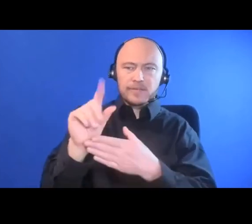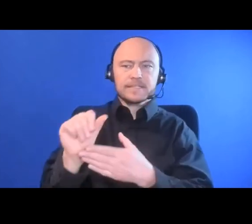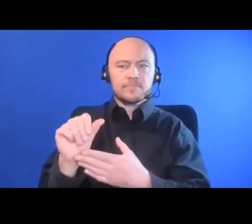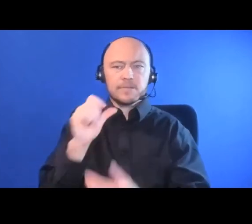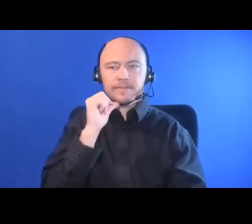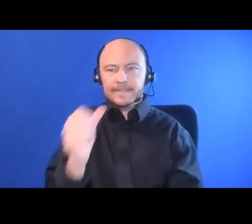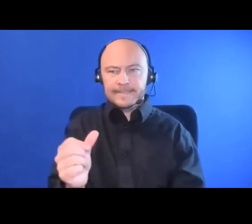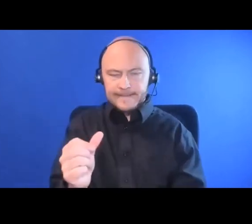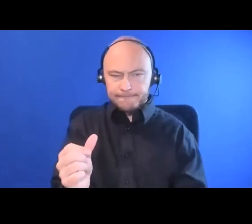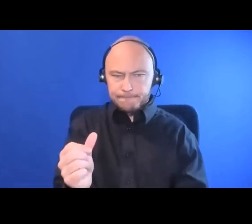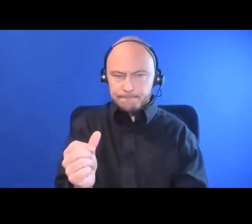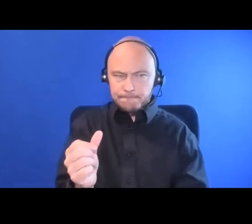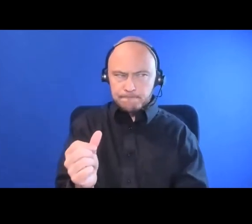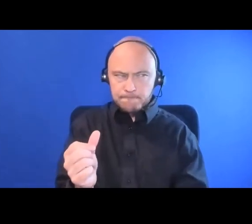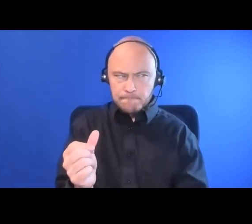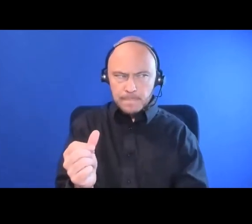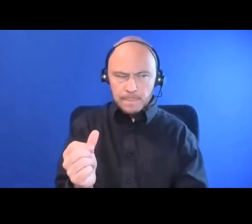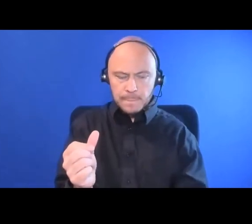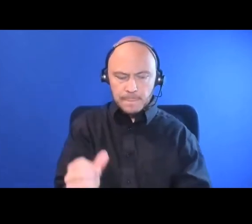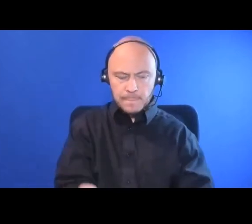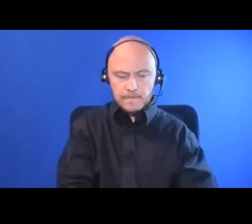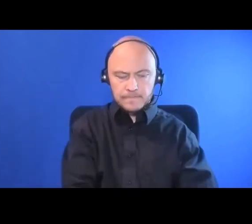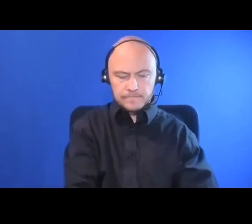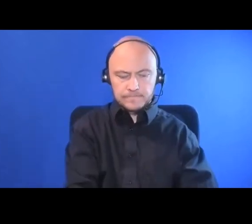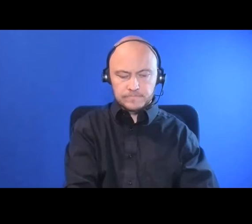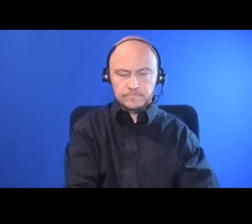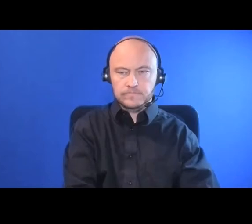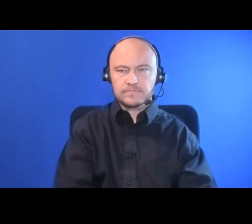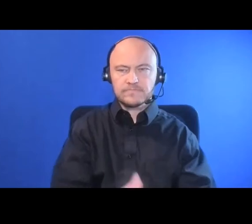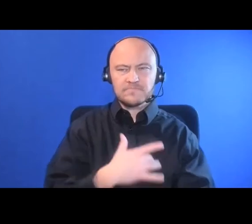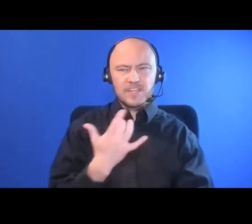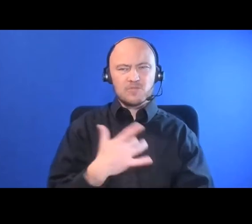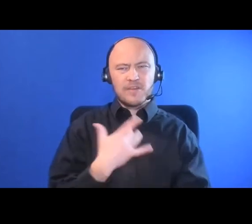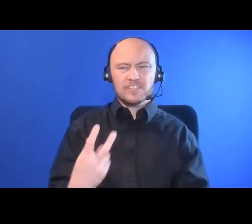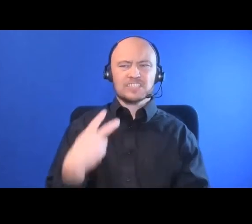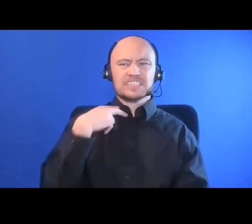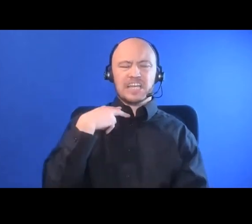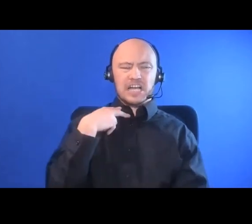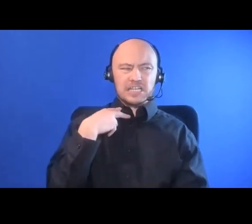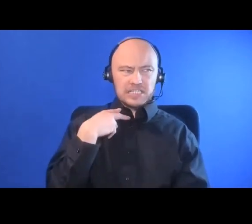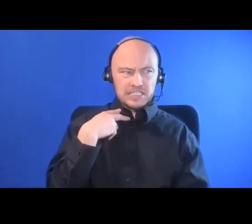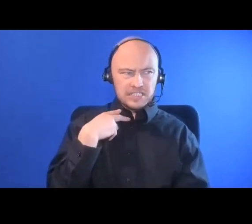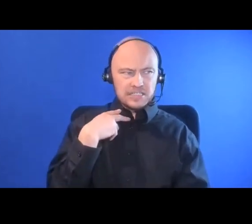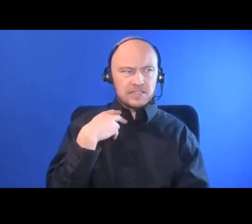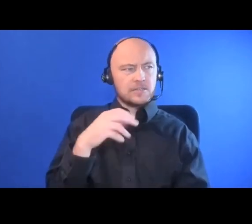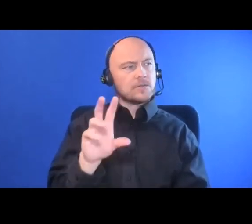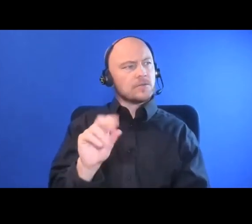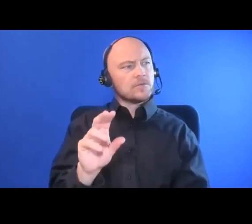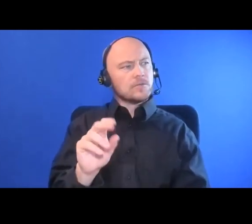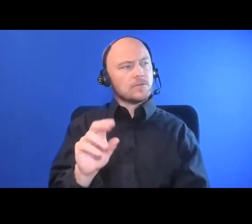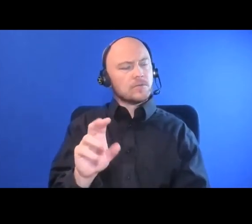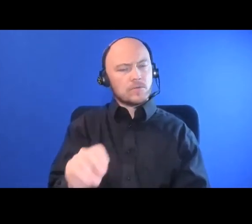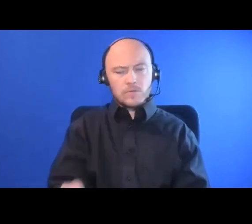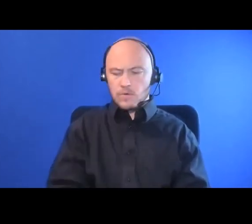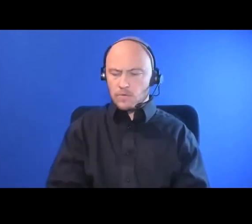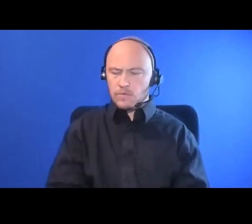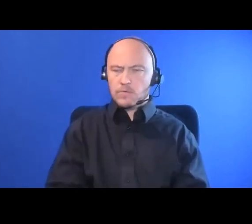So, do I feel pigeonholed to speak on it? No, not at all. I was always writing fiction